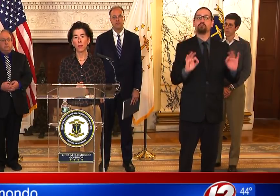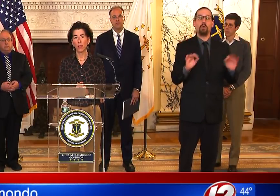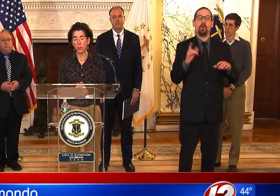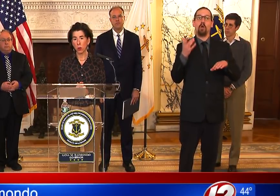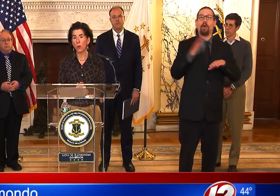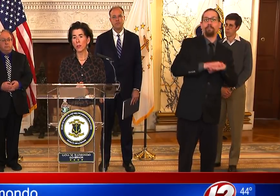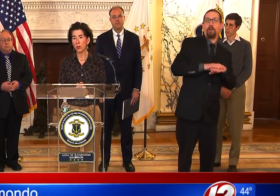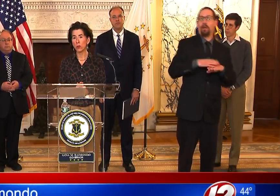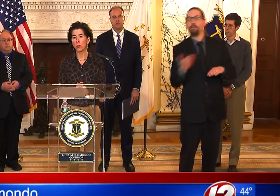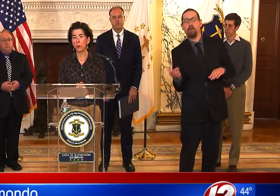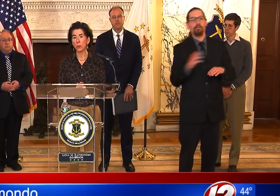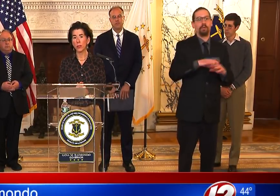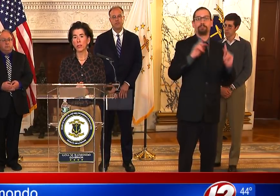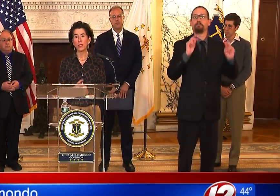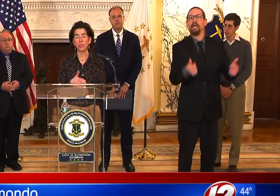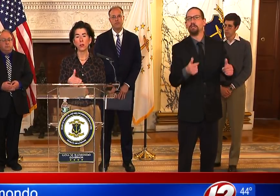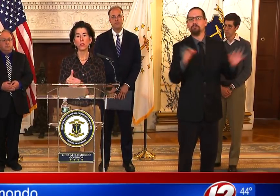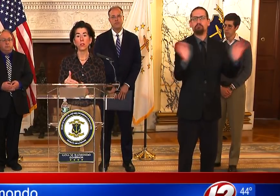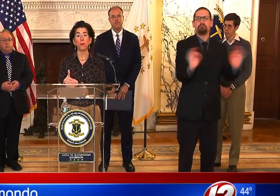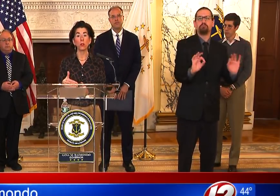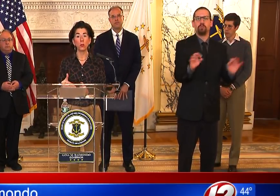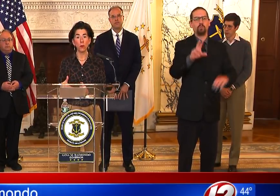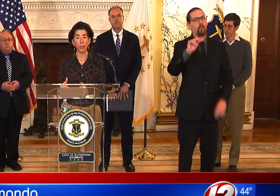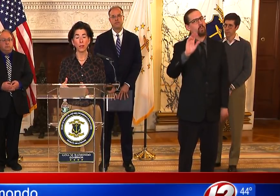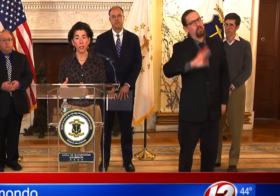BE AN ON-OFF SWITCH. YOU WILL NOT GO BACK TO LIKE IT WAS.